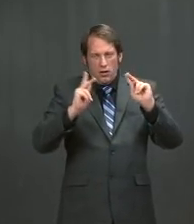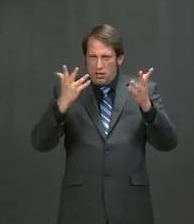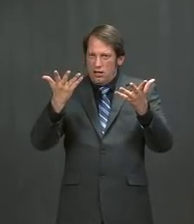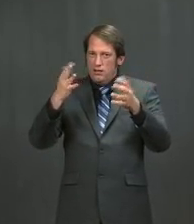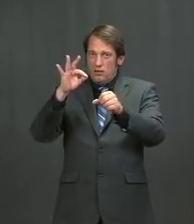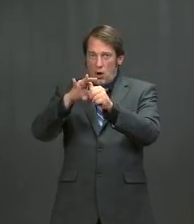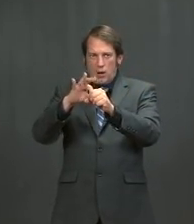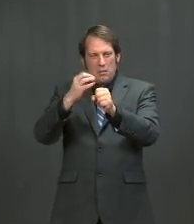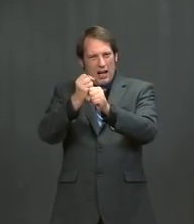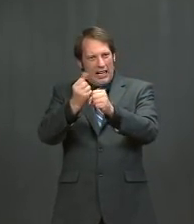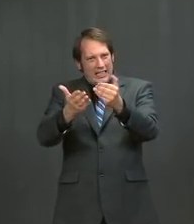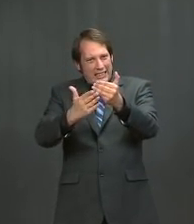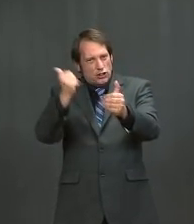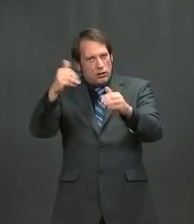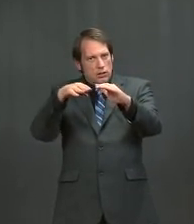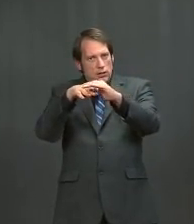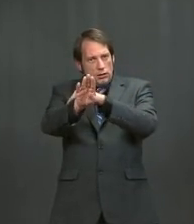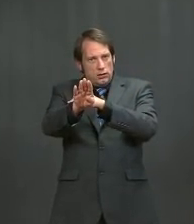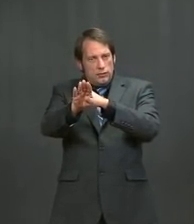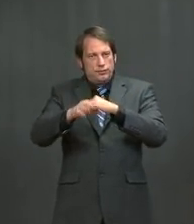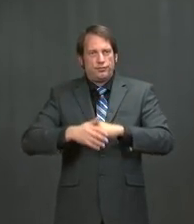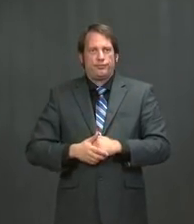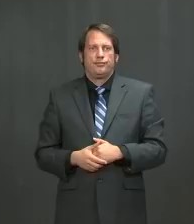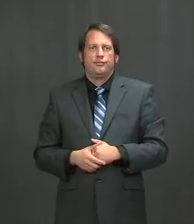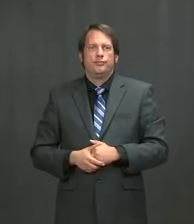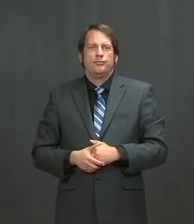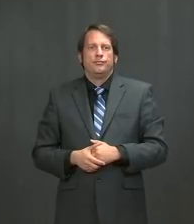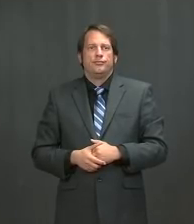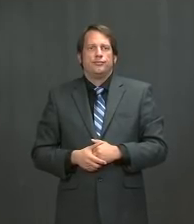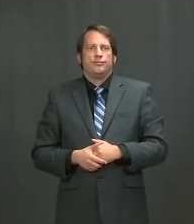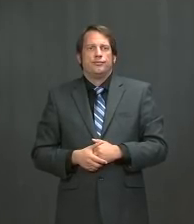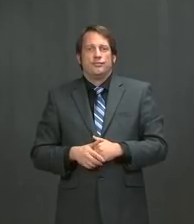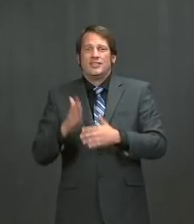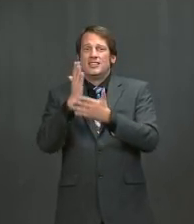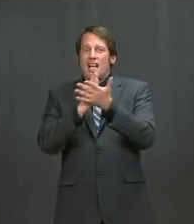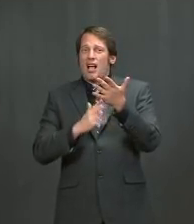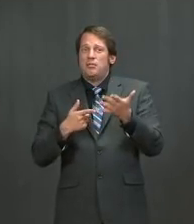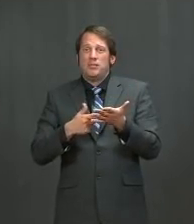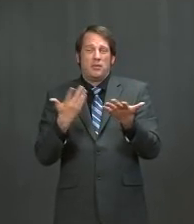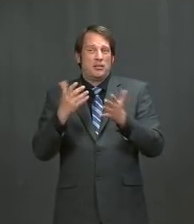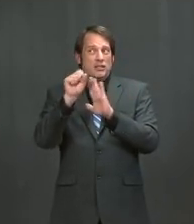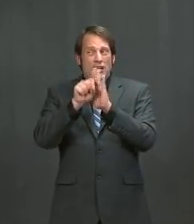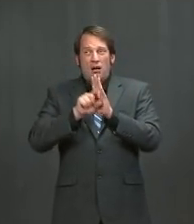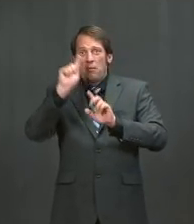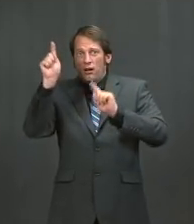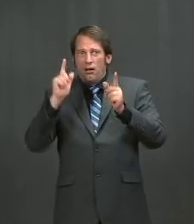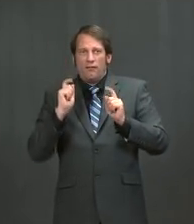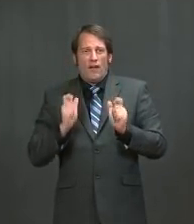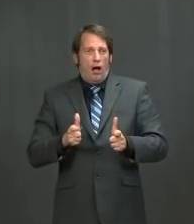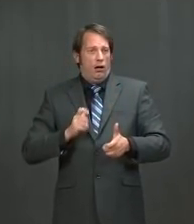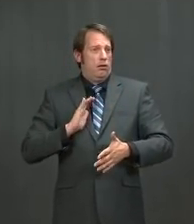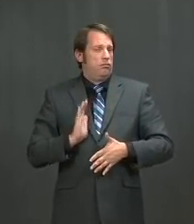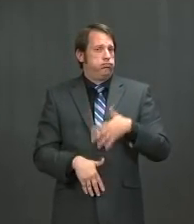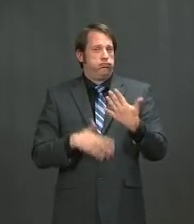some of this may be moving at a faster pace in these states than you're going to be able to get an omnibus